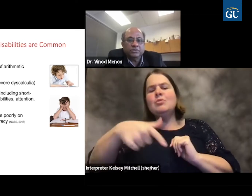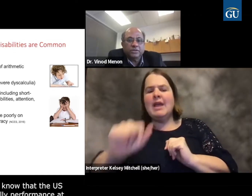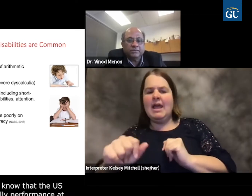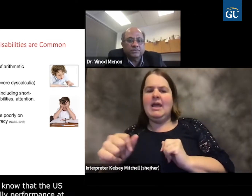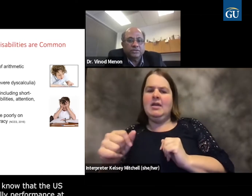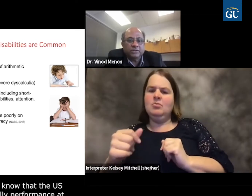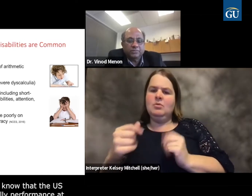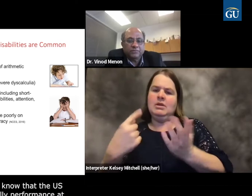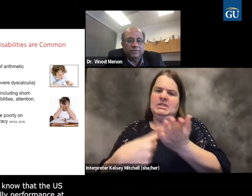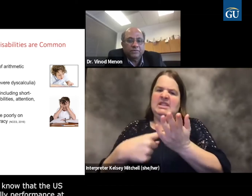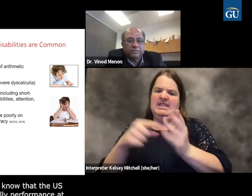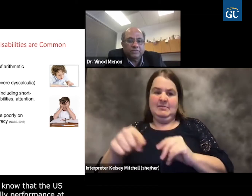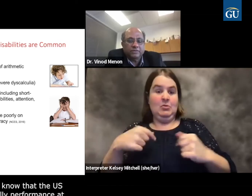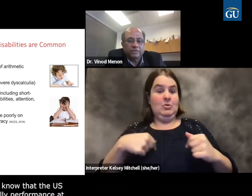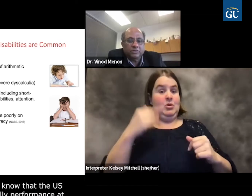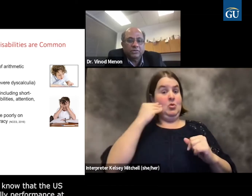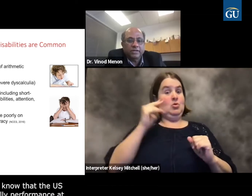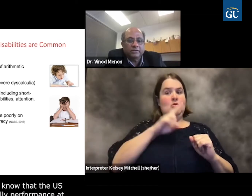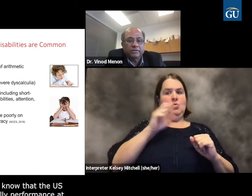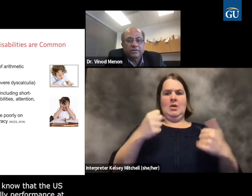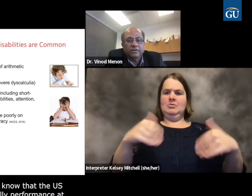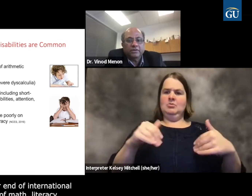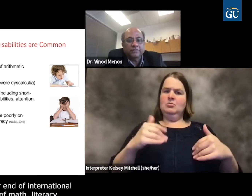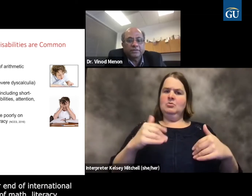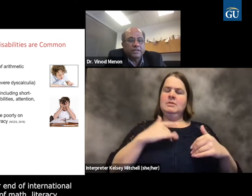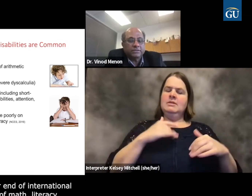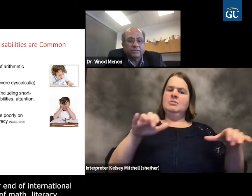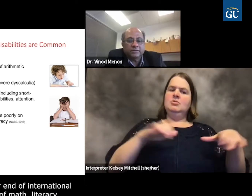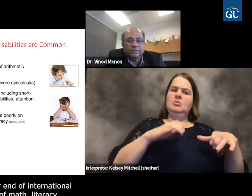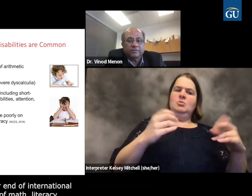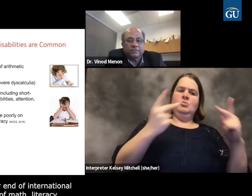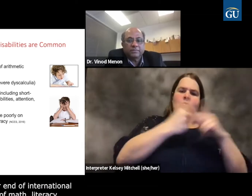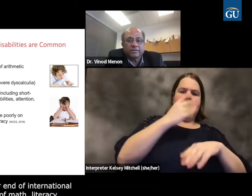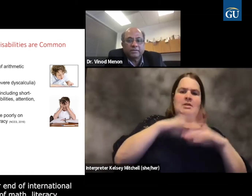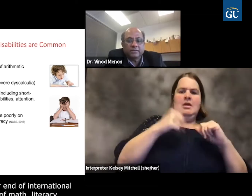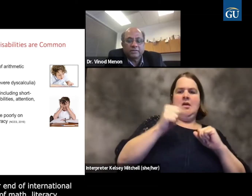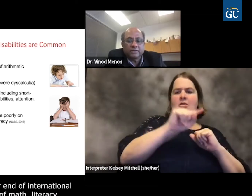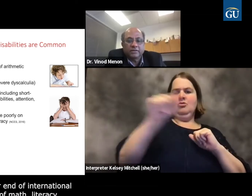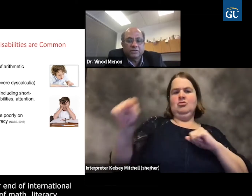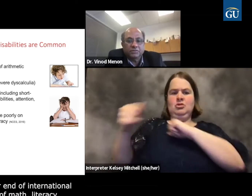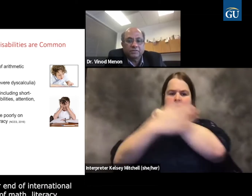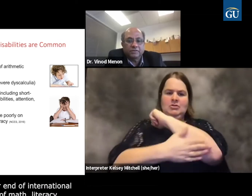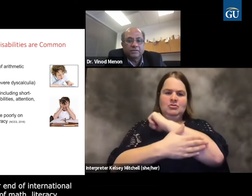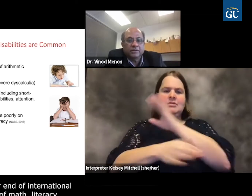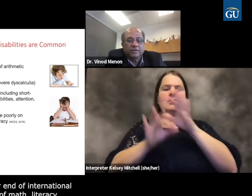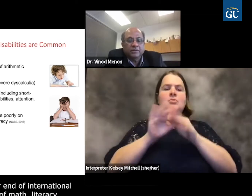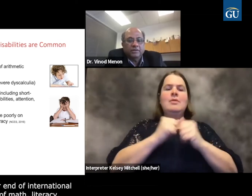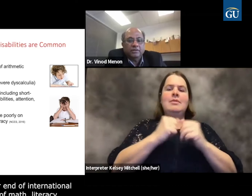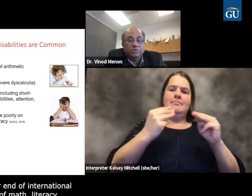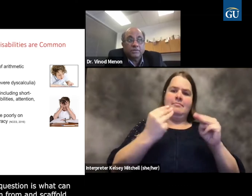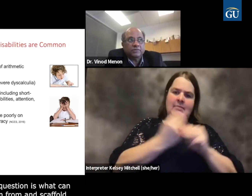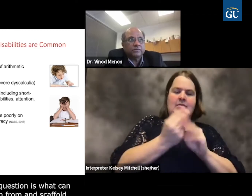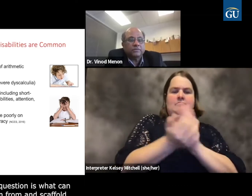we do know that the us generally performs at the lower end of